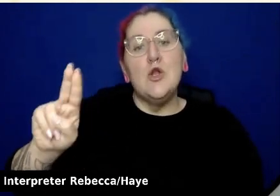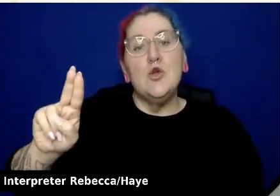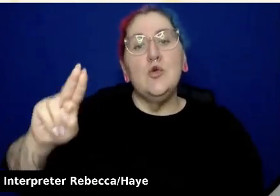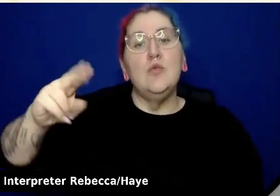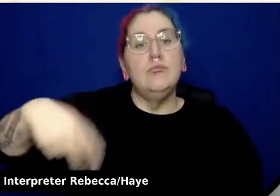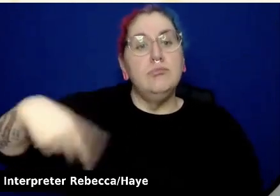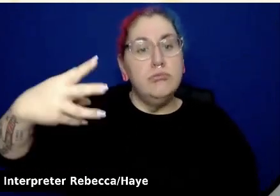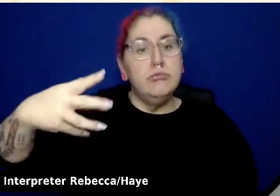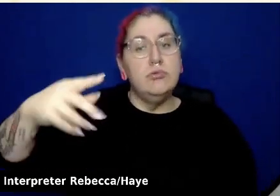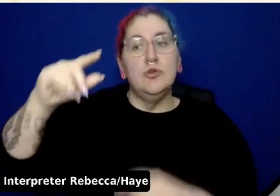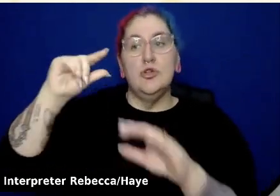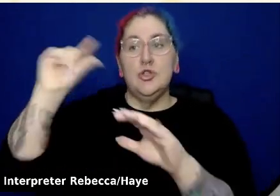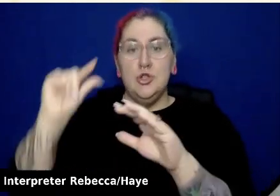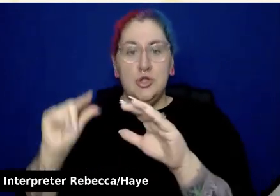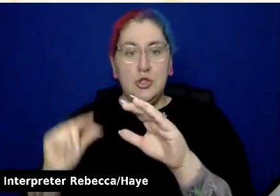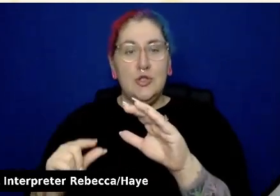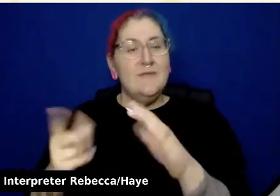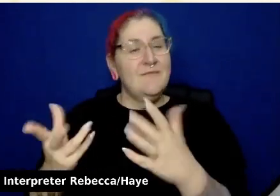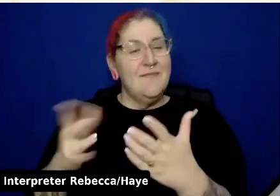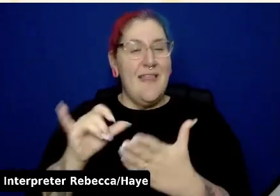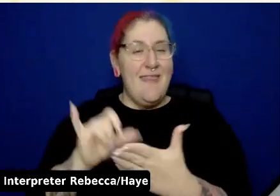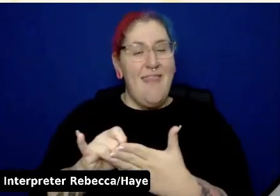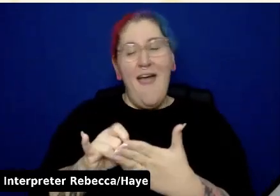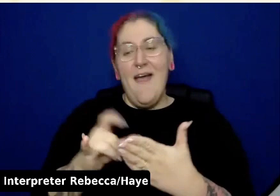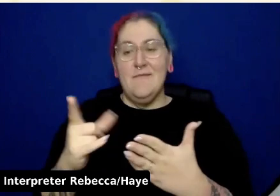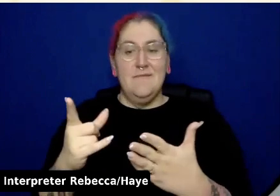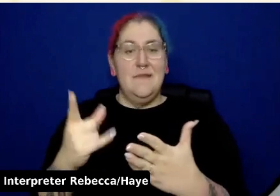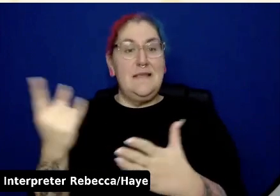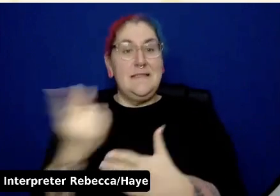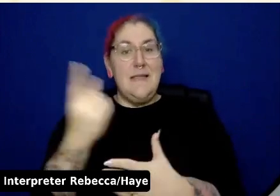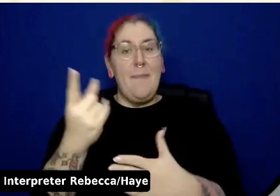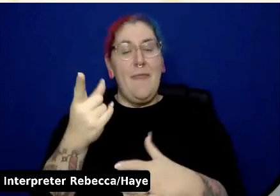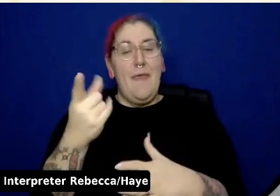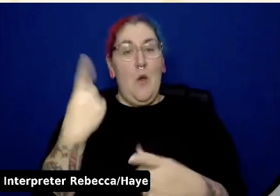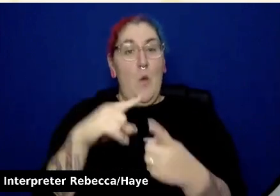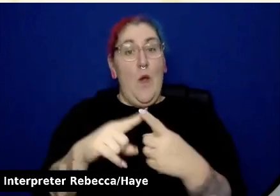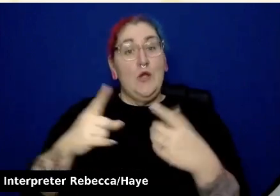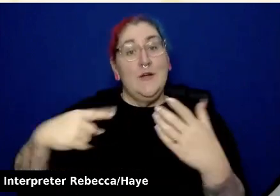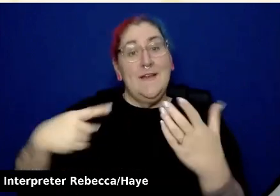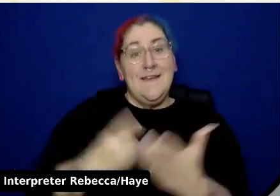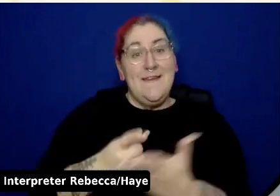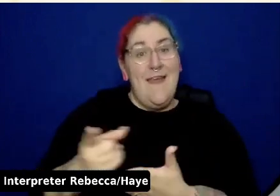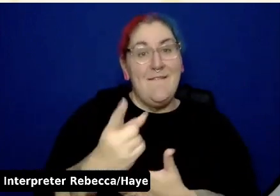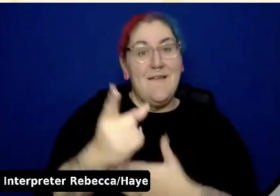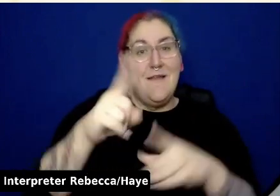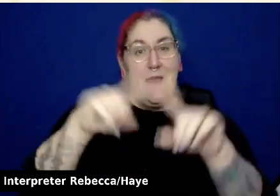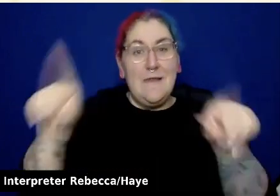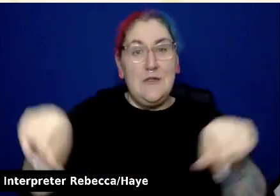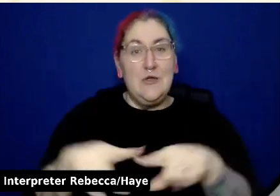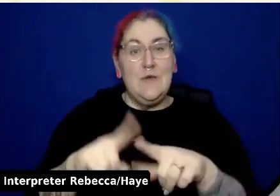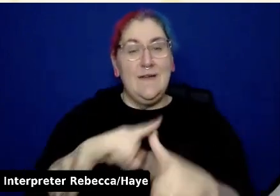expect that you should be able to navigate the menu and submenus with the help of arrow keys.